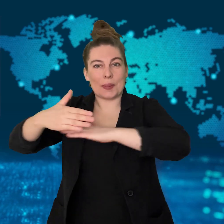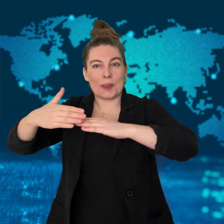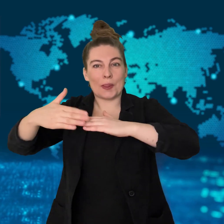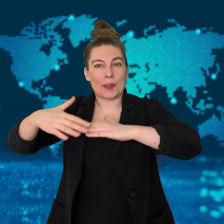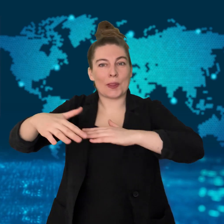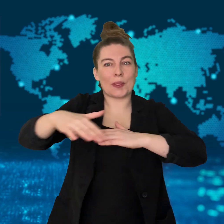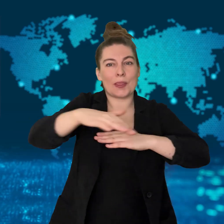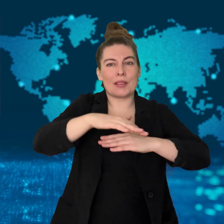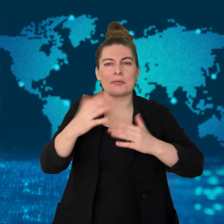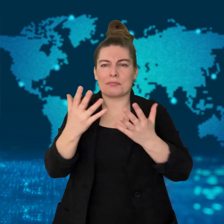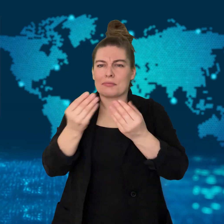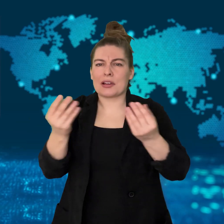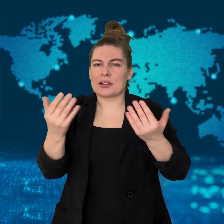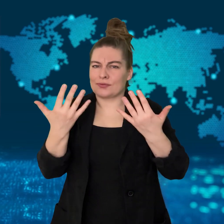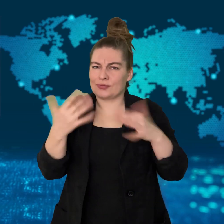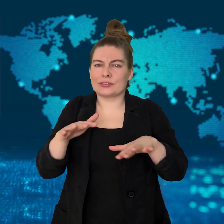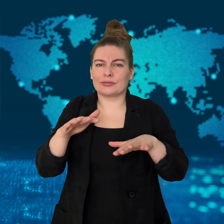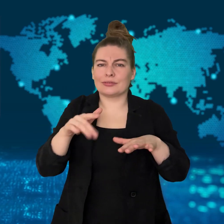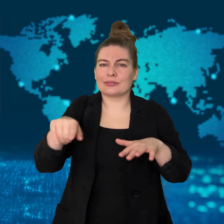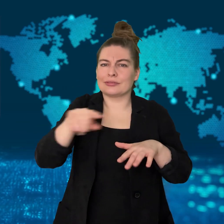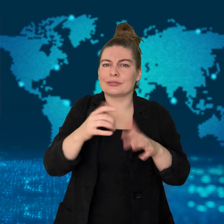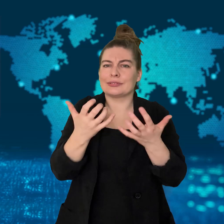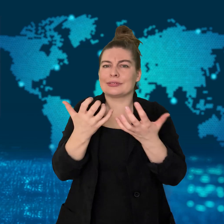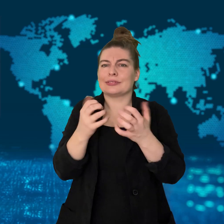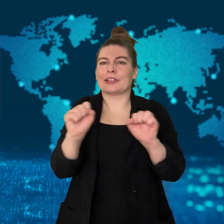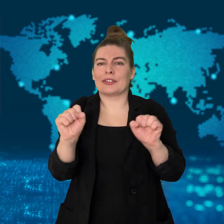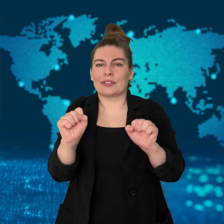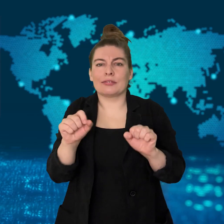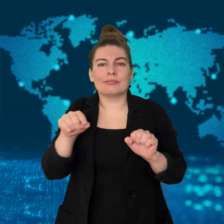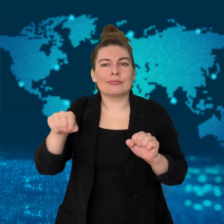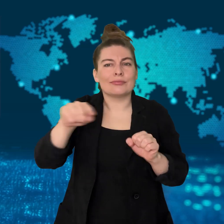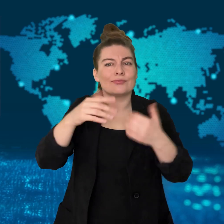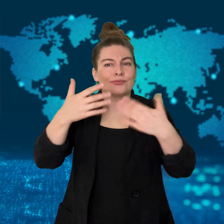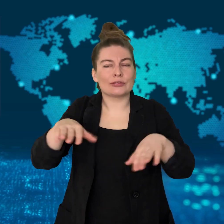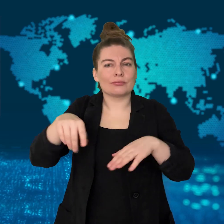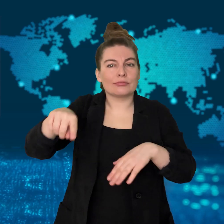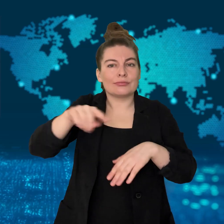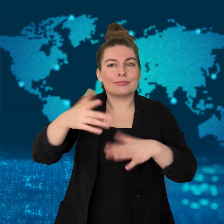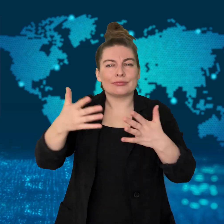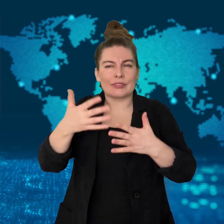Since the storm passed at high tide,